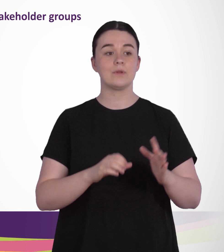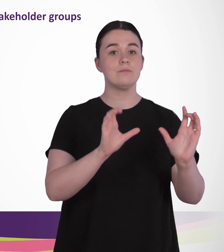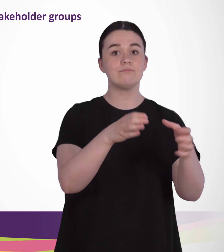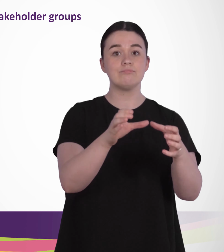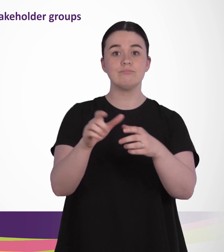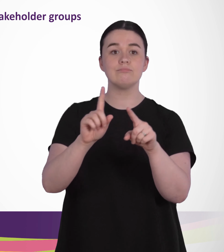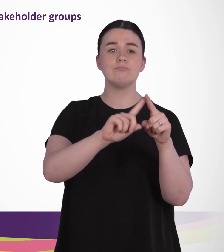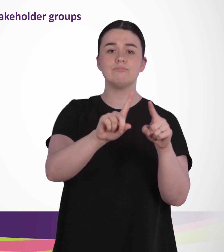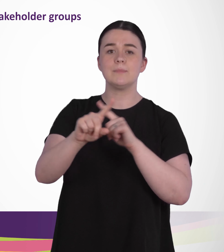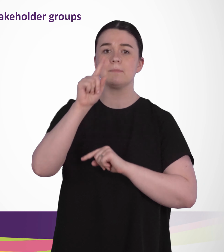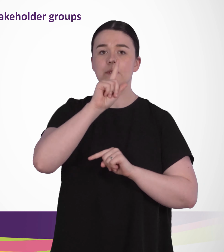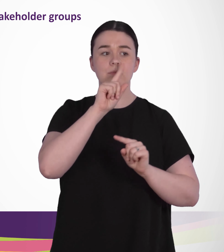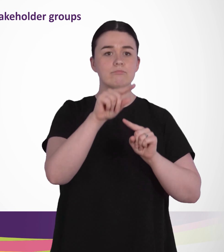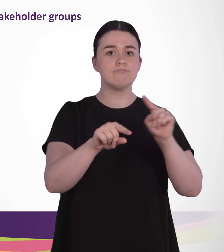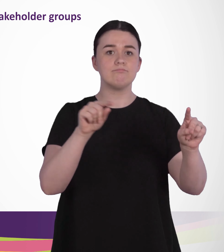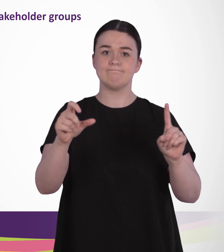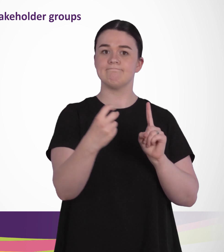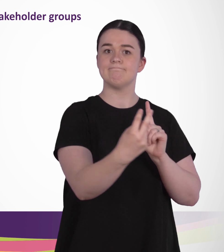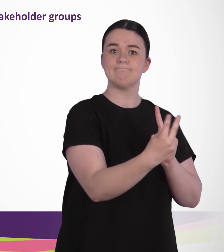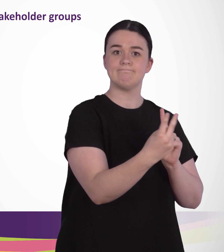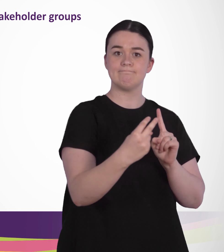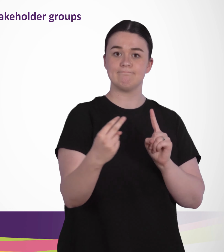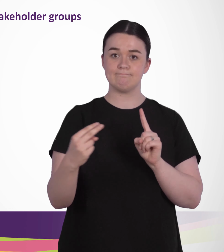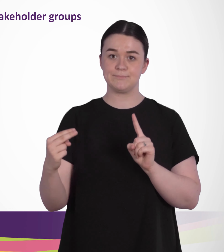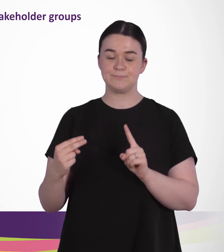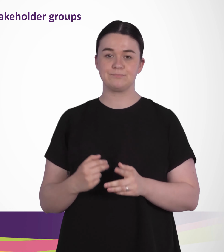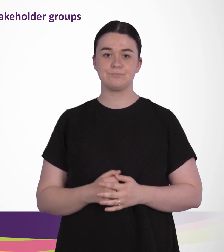Perspectives of different stakeholder groups